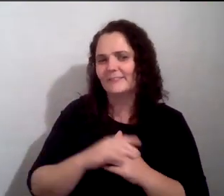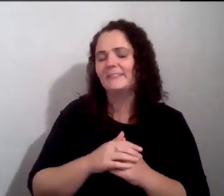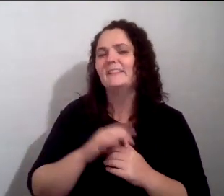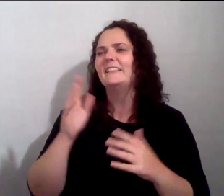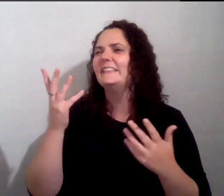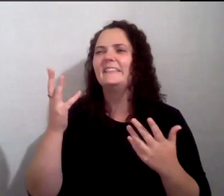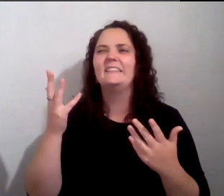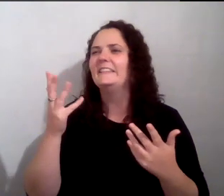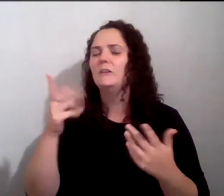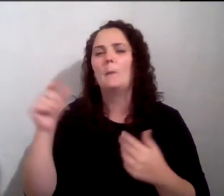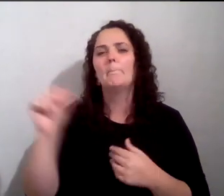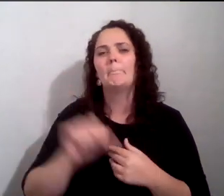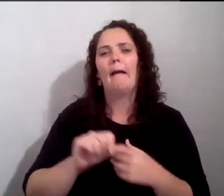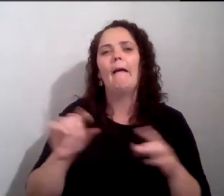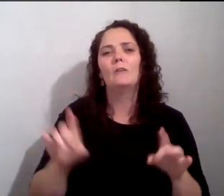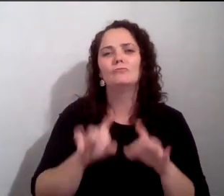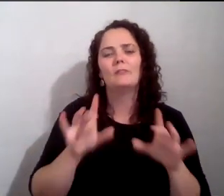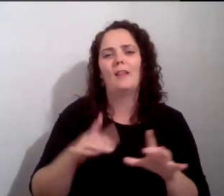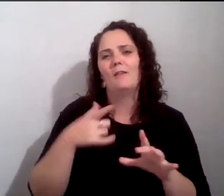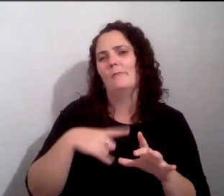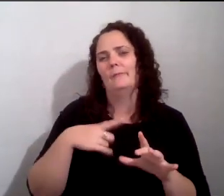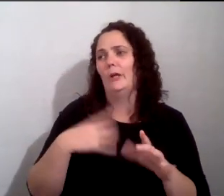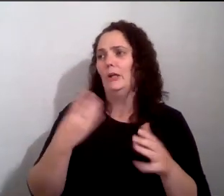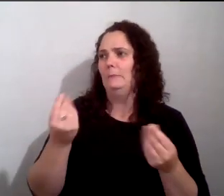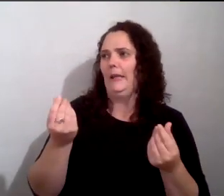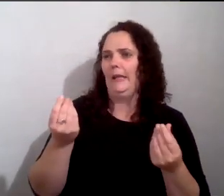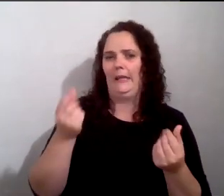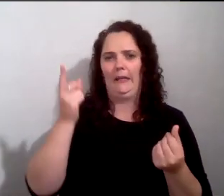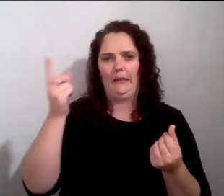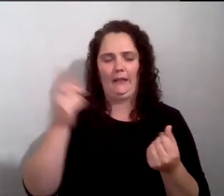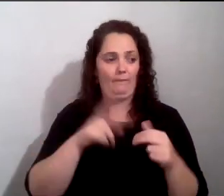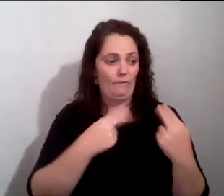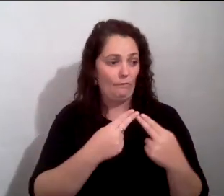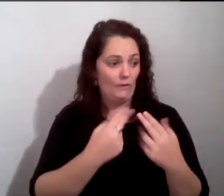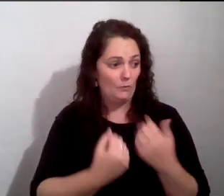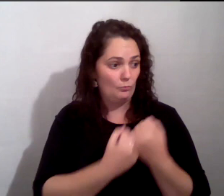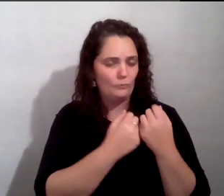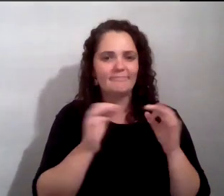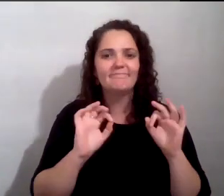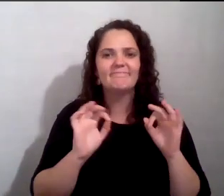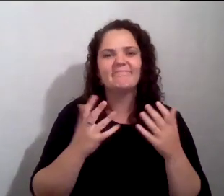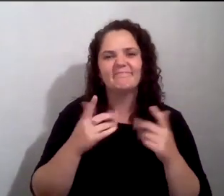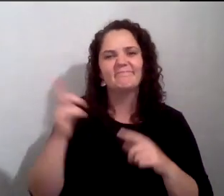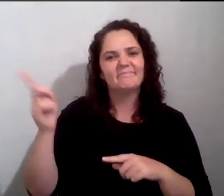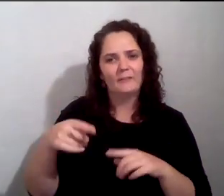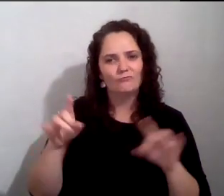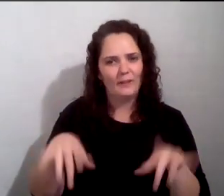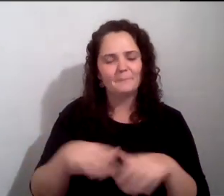work and to support herself. She wasn't as wealthy as many of her friends and wasn't able to be supported by her family